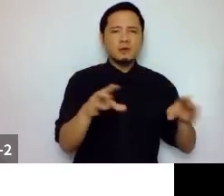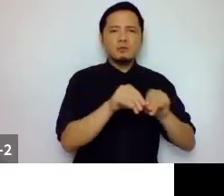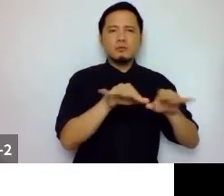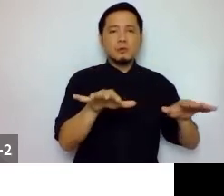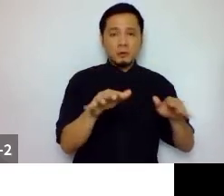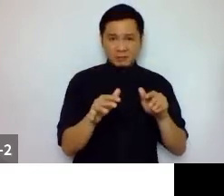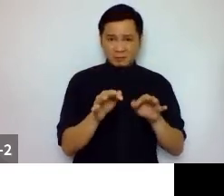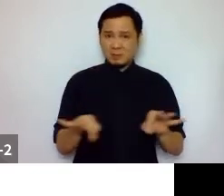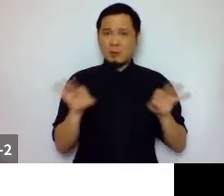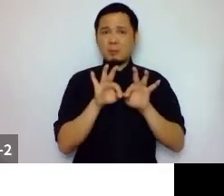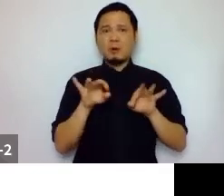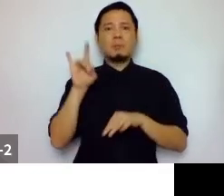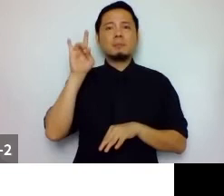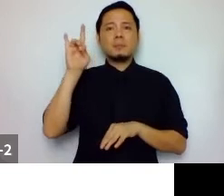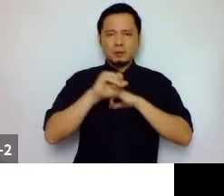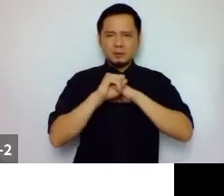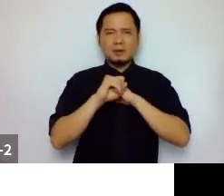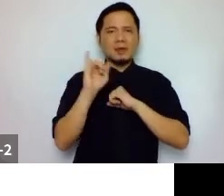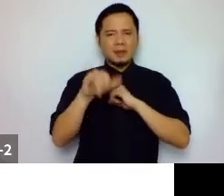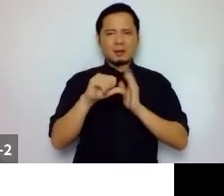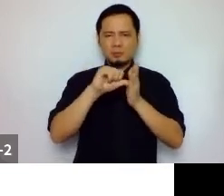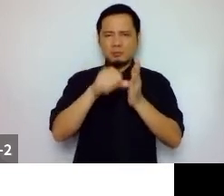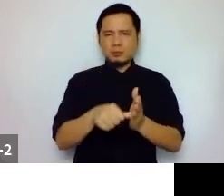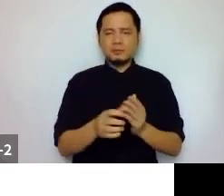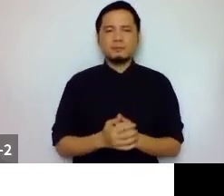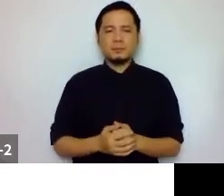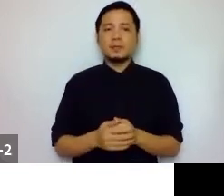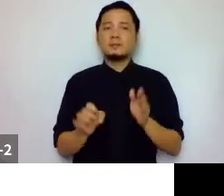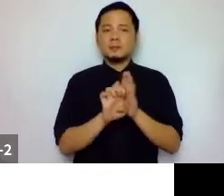For those ways of thinking, we look into our media plan. Very agile media plan.